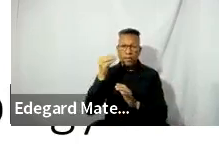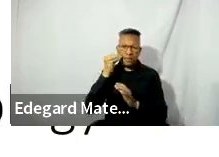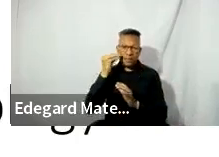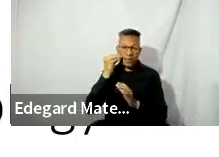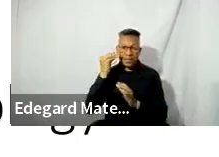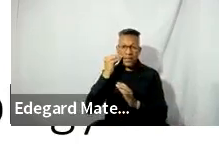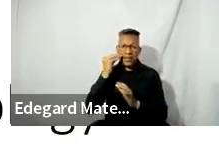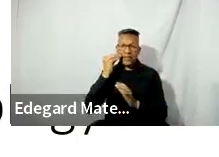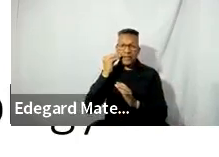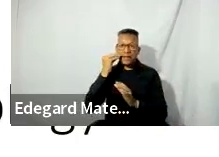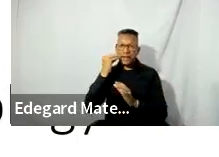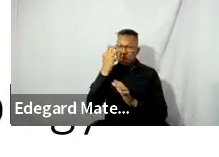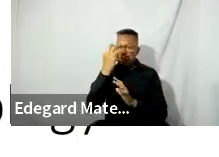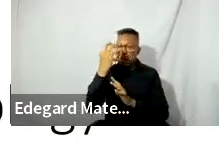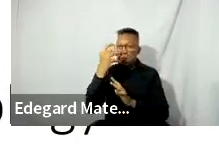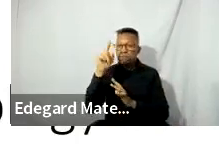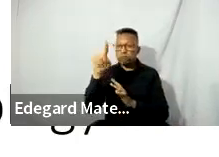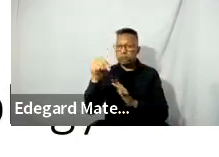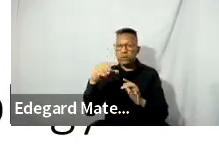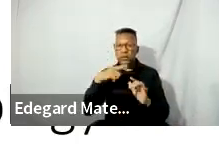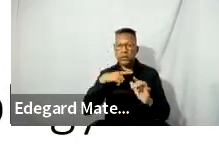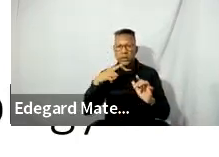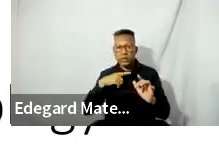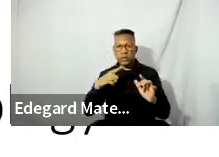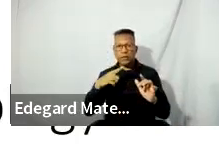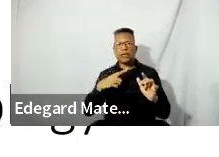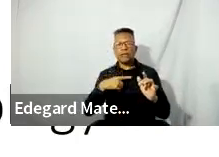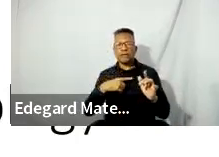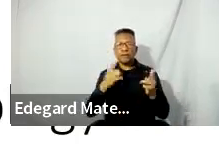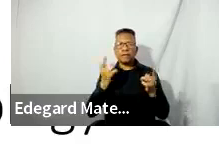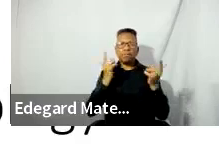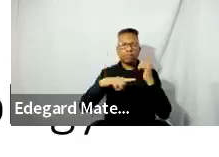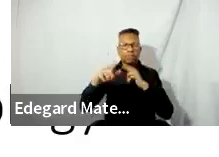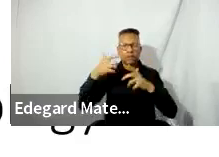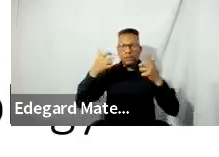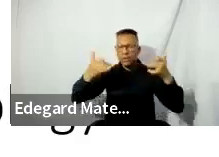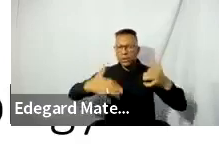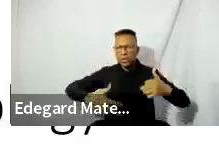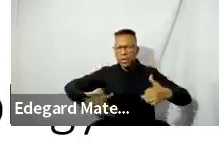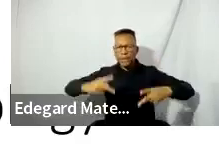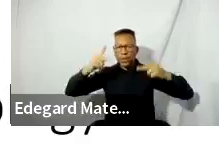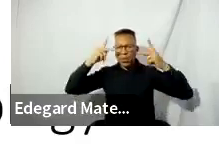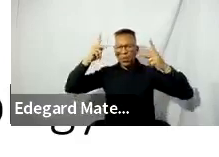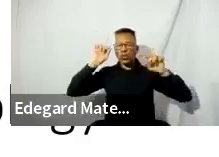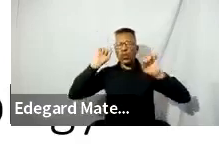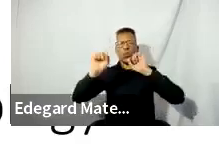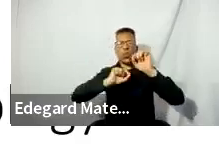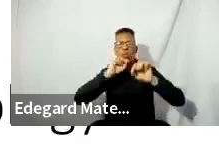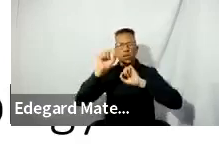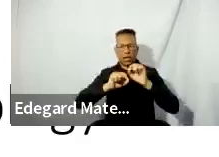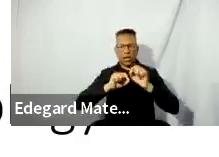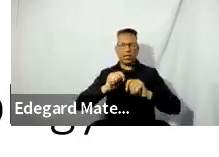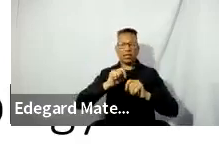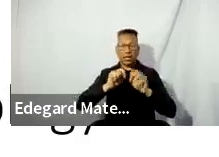to answer what the to answer what the question of what a Marxist psychology would look like. like. It's a very